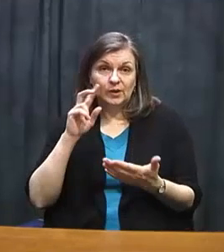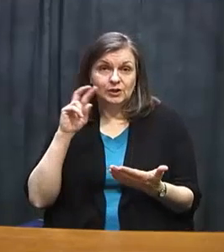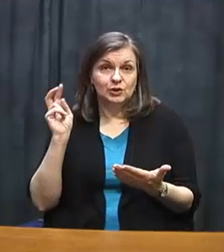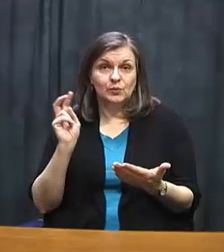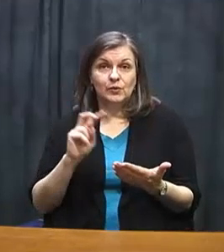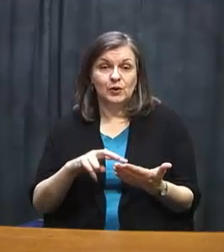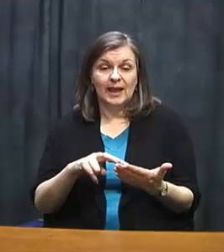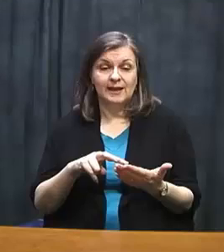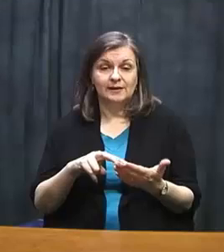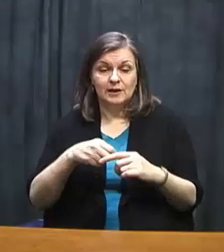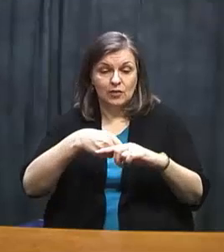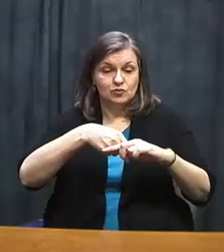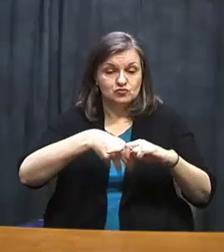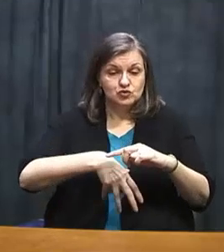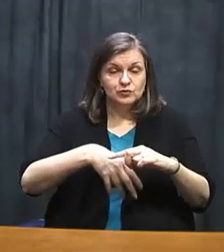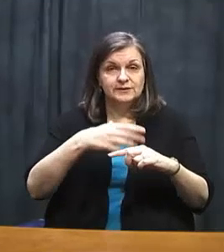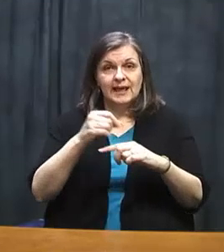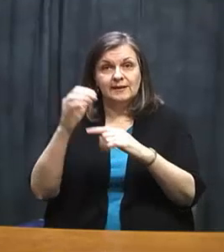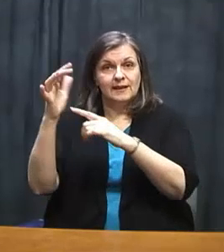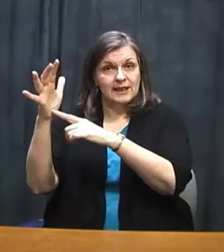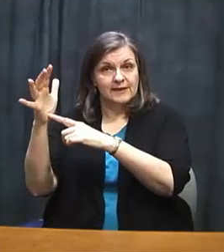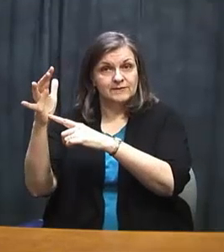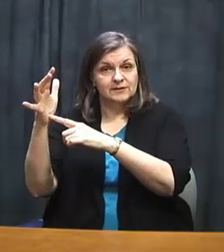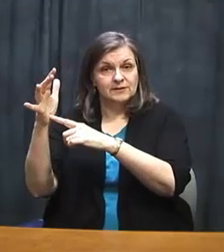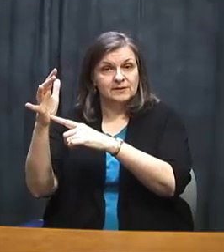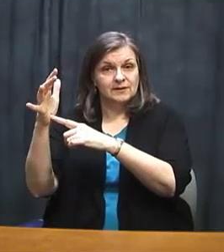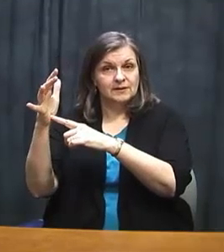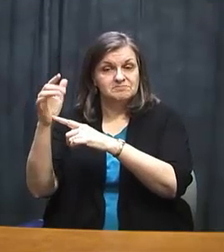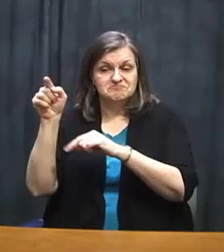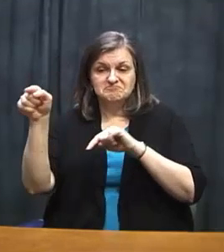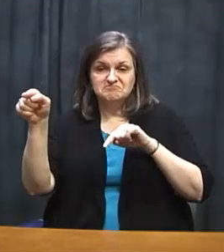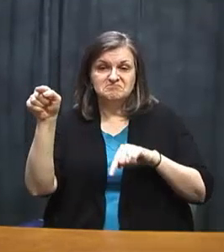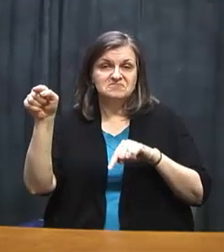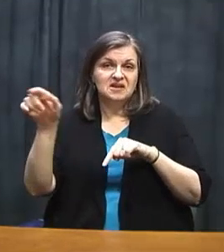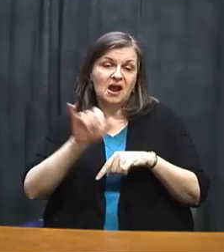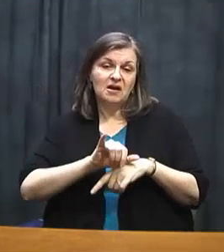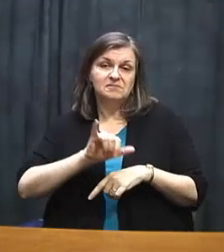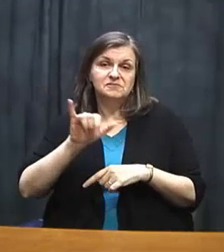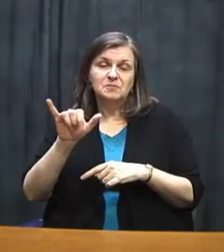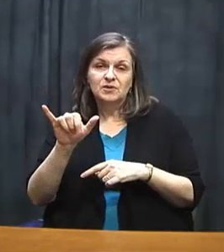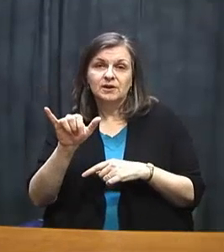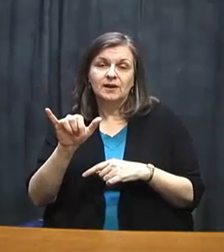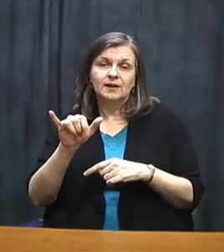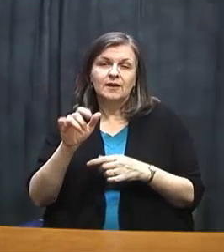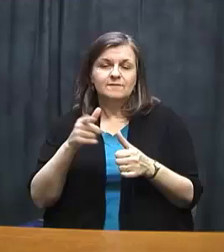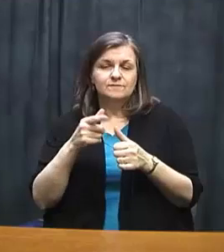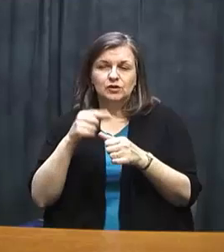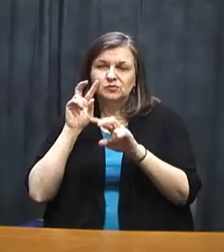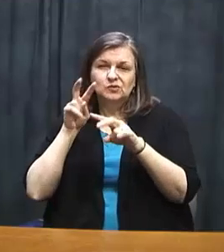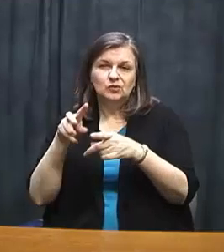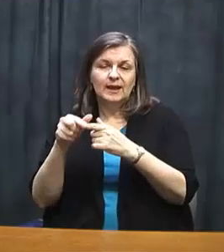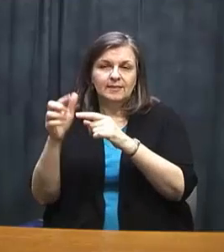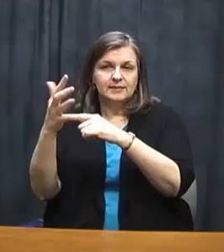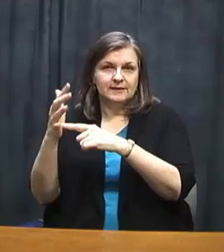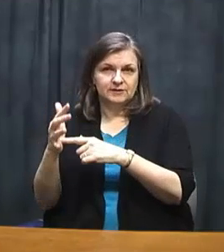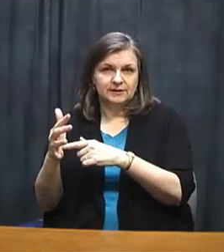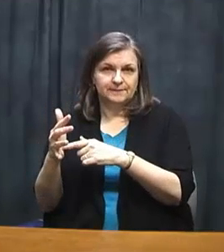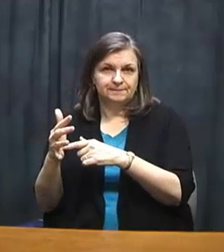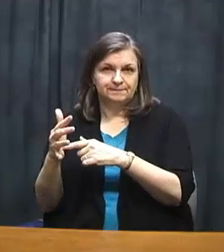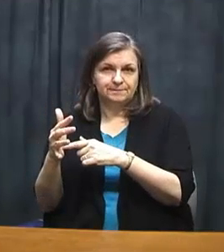the roots and leaves we can think about similar types of things let's focus first on the leaves